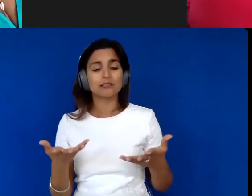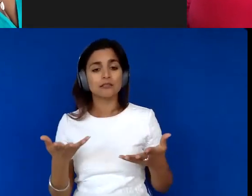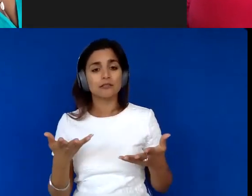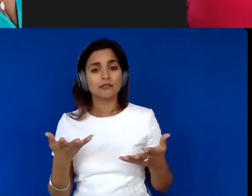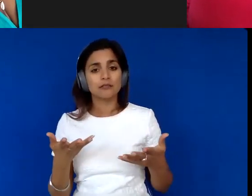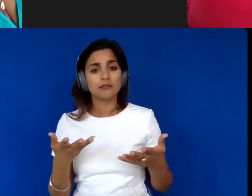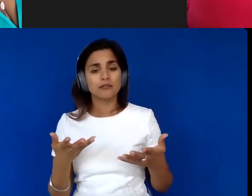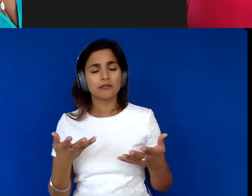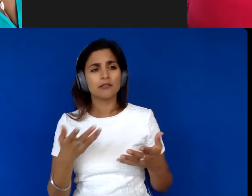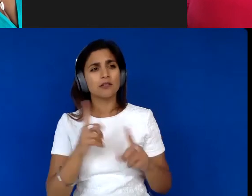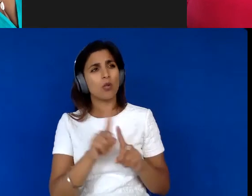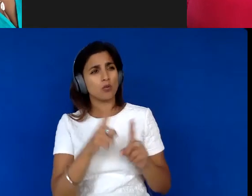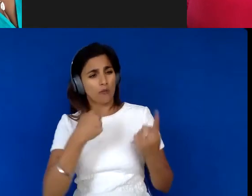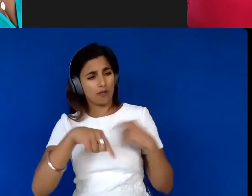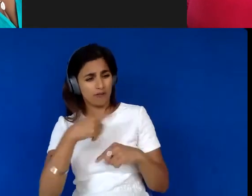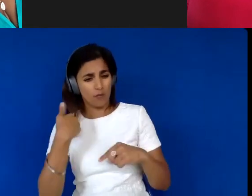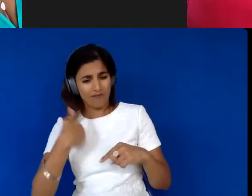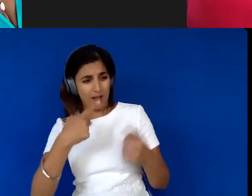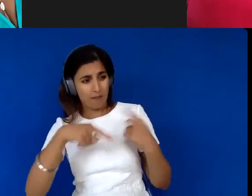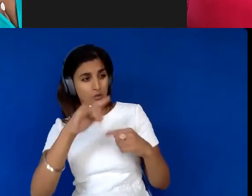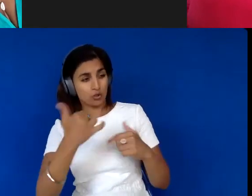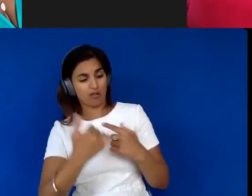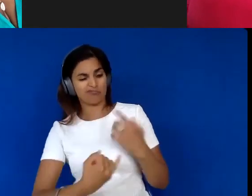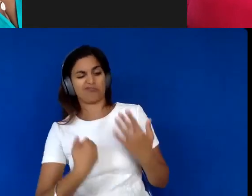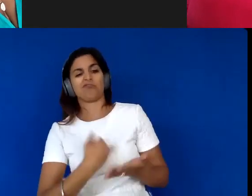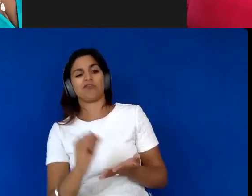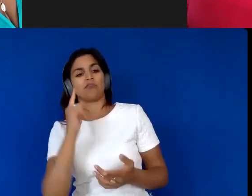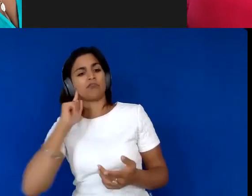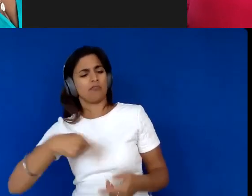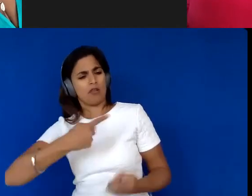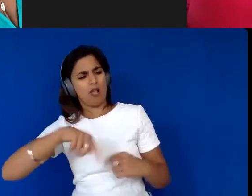completely disregarded is actually a loss for the world in terms of